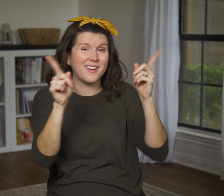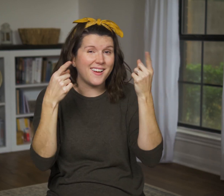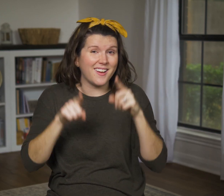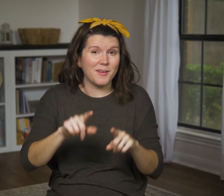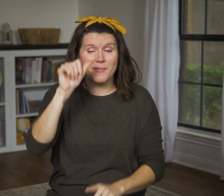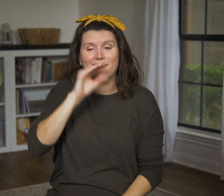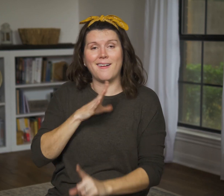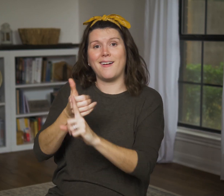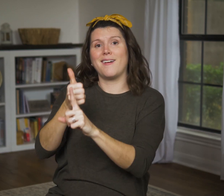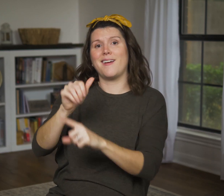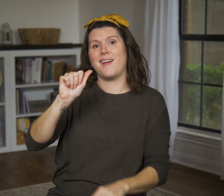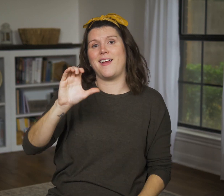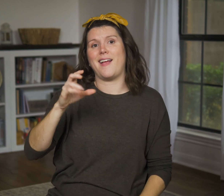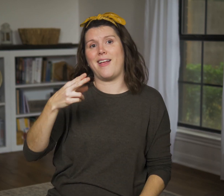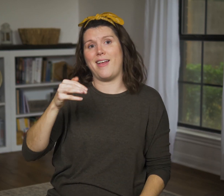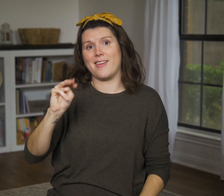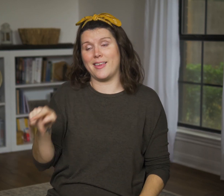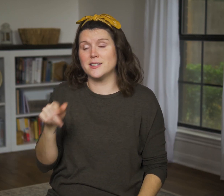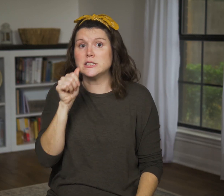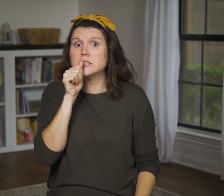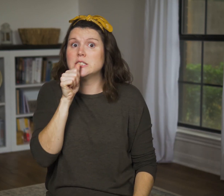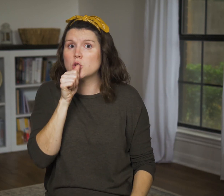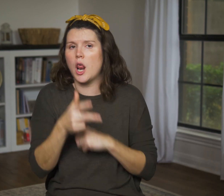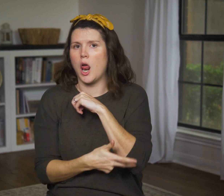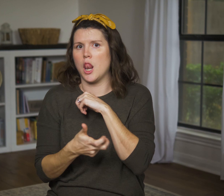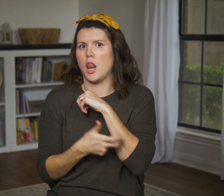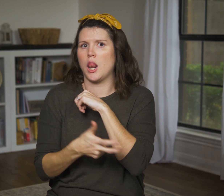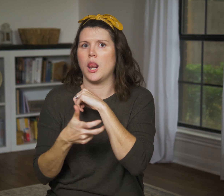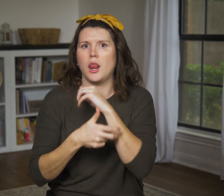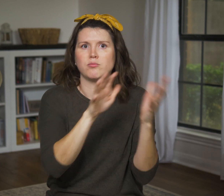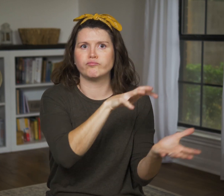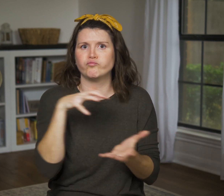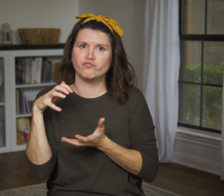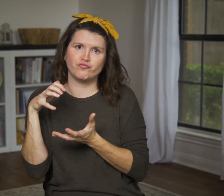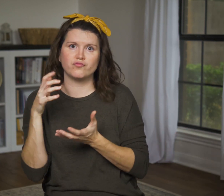But a guy named Achan secretly took plunder